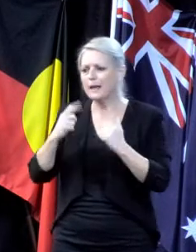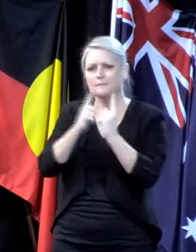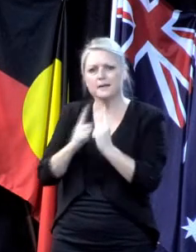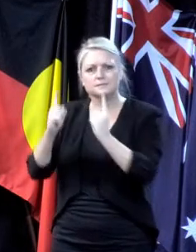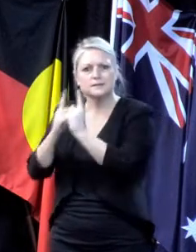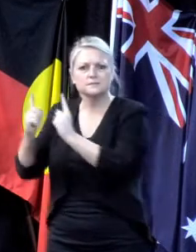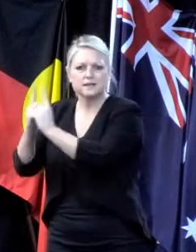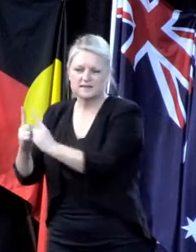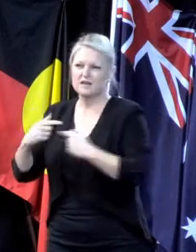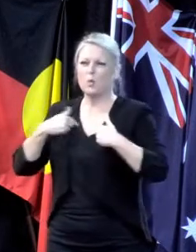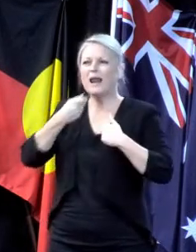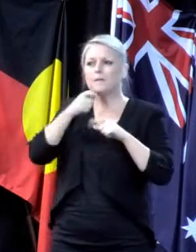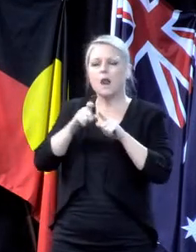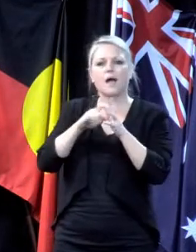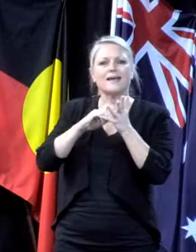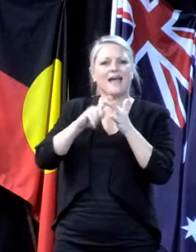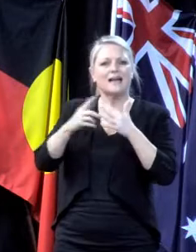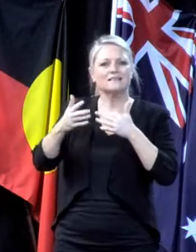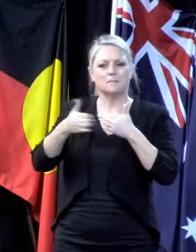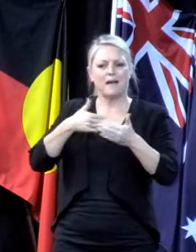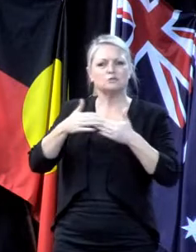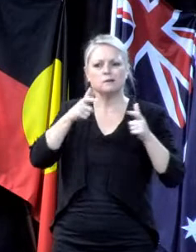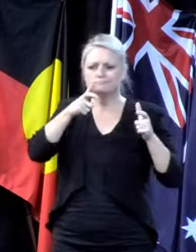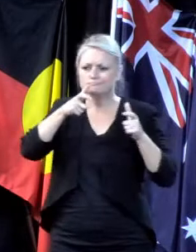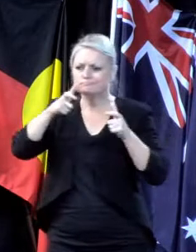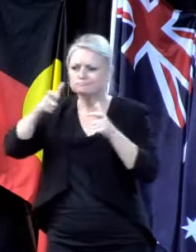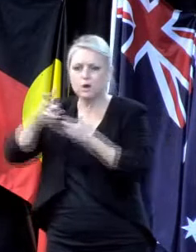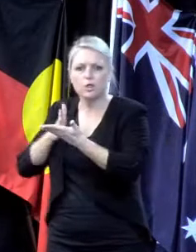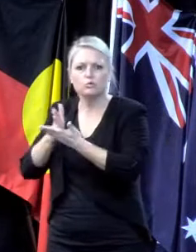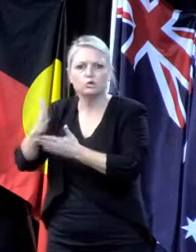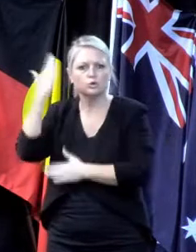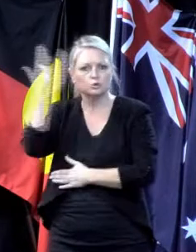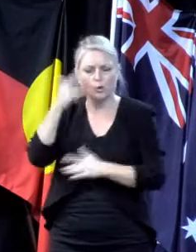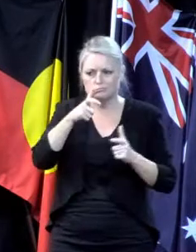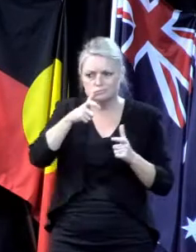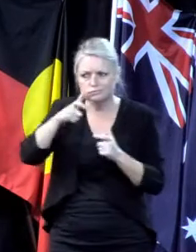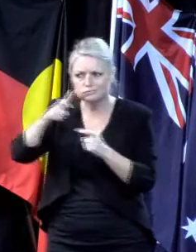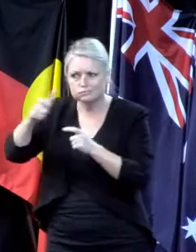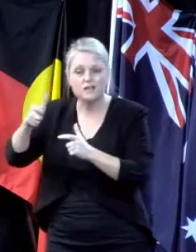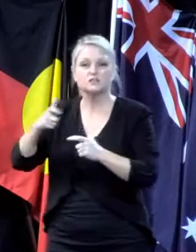Any decision that's made in regards to their education is discussed with the parent.